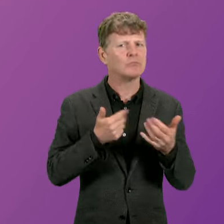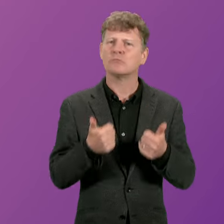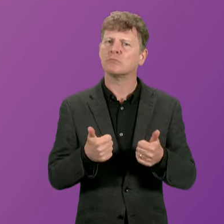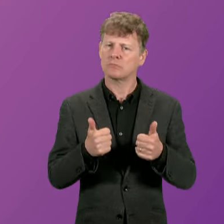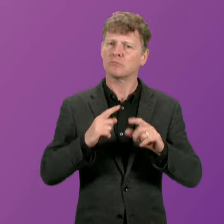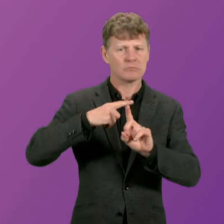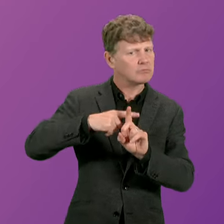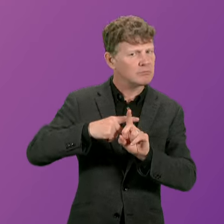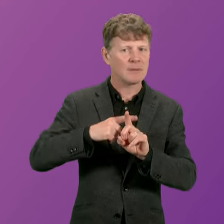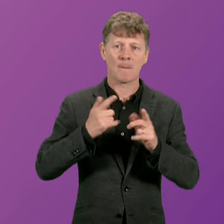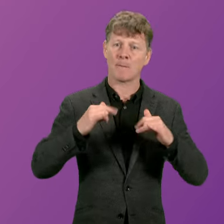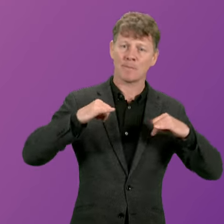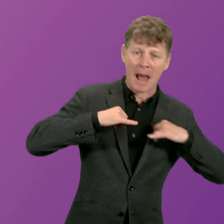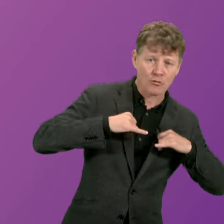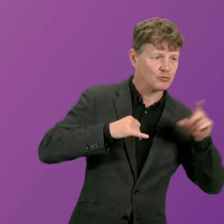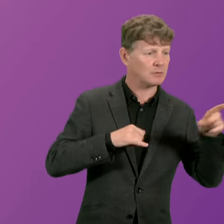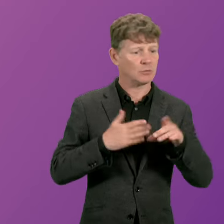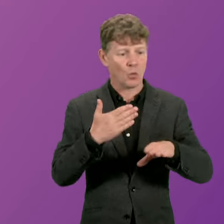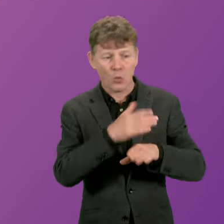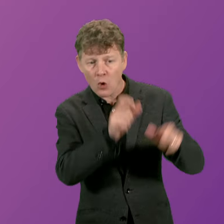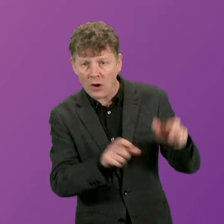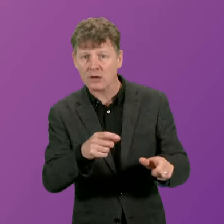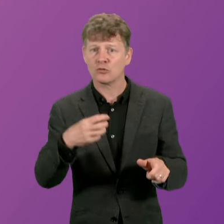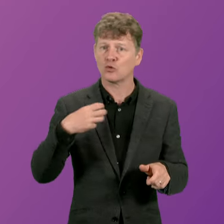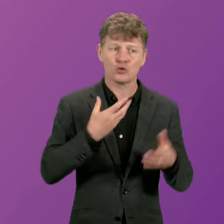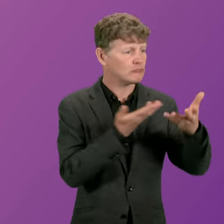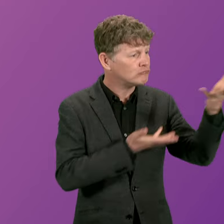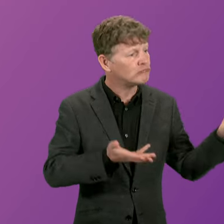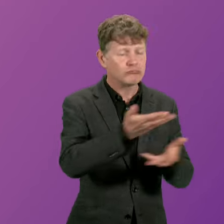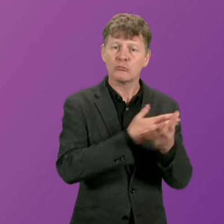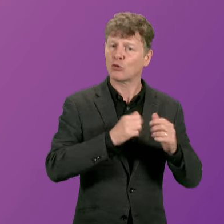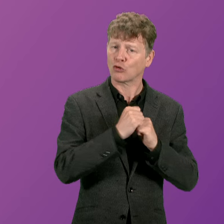management and workforce at the yard. Many of the issues that Katy Clark raised with me